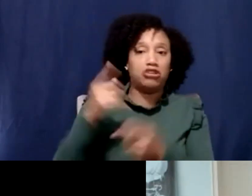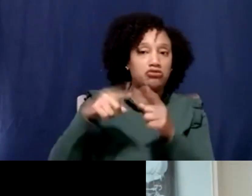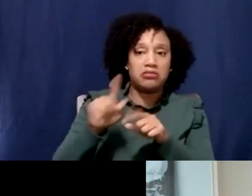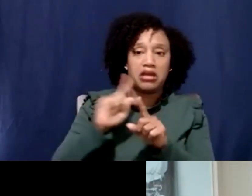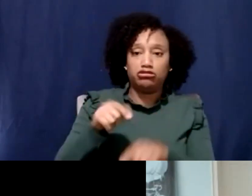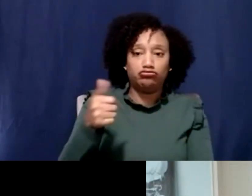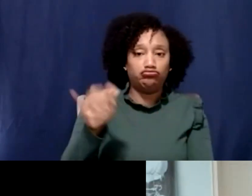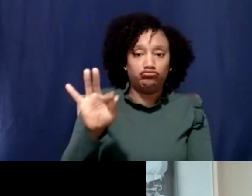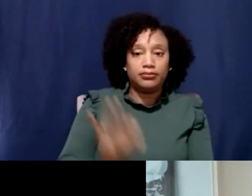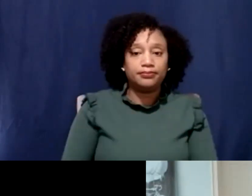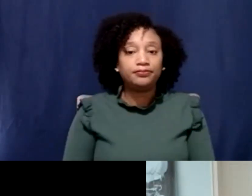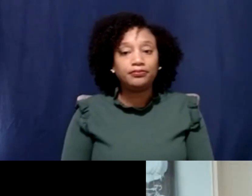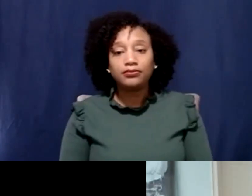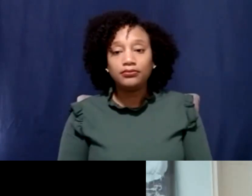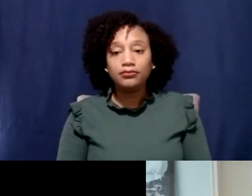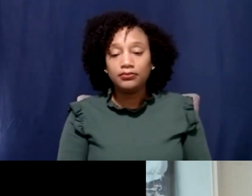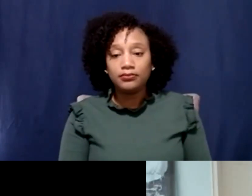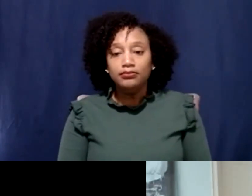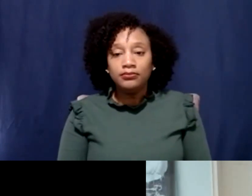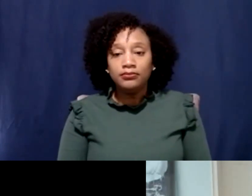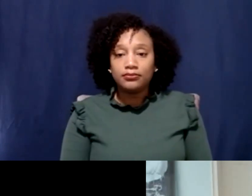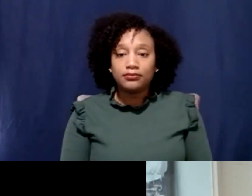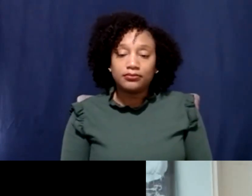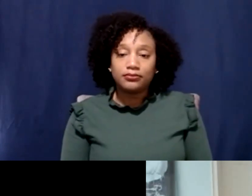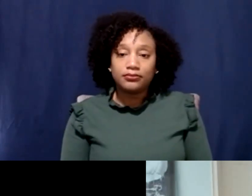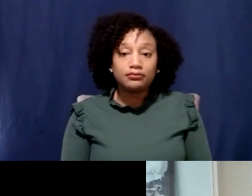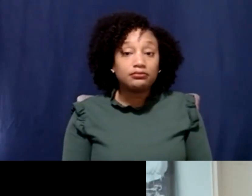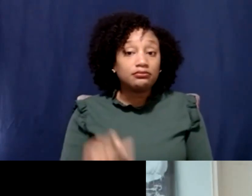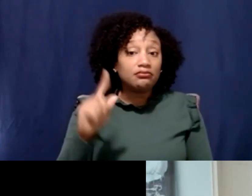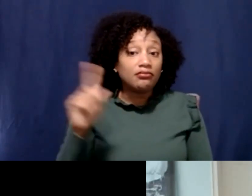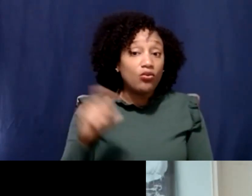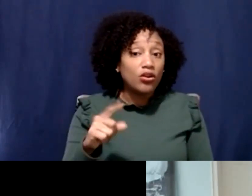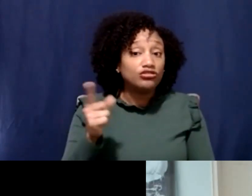All right. Let's see. Another question from the chat,